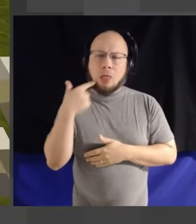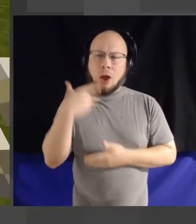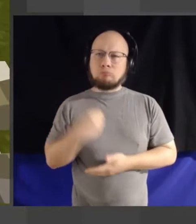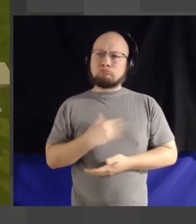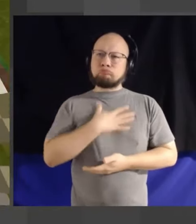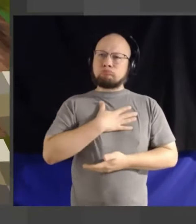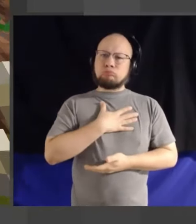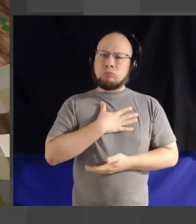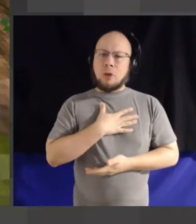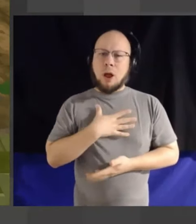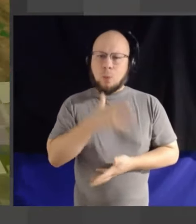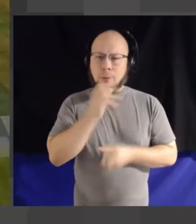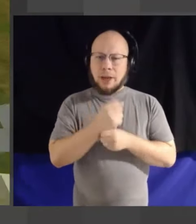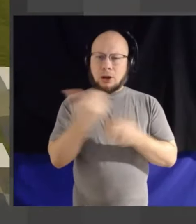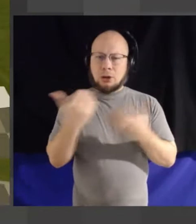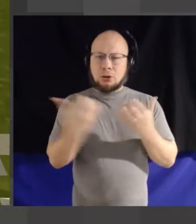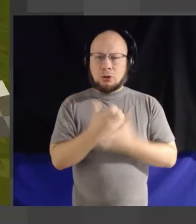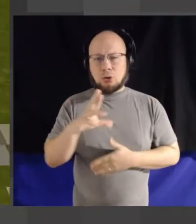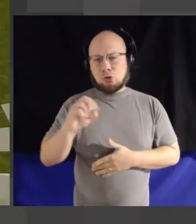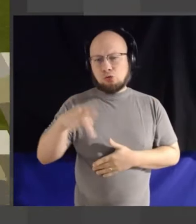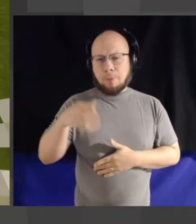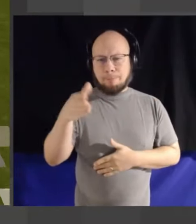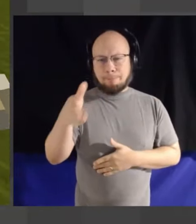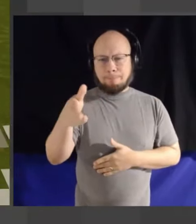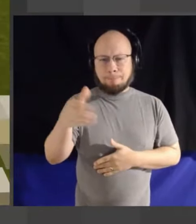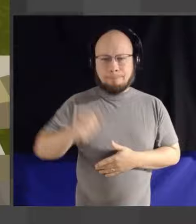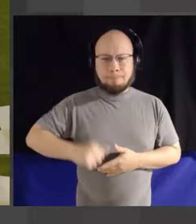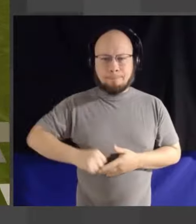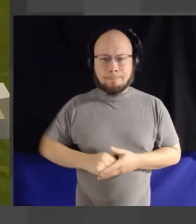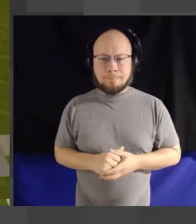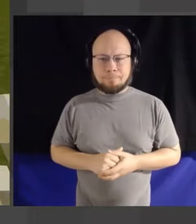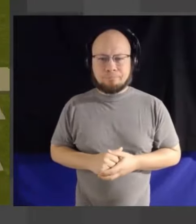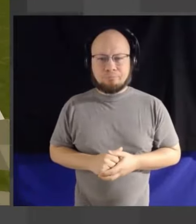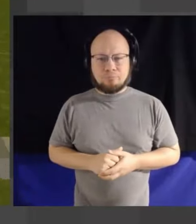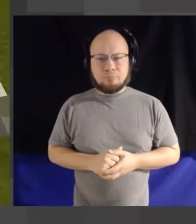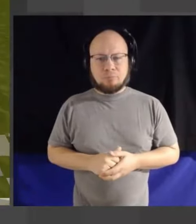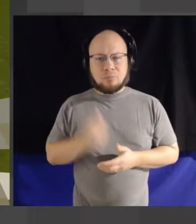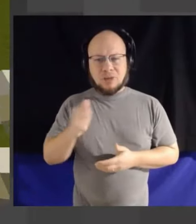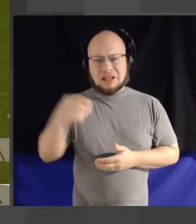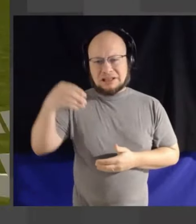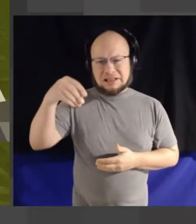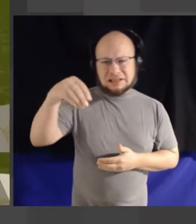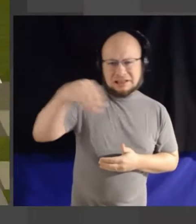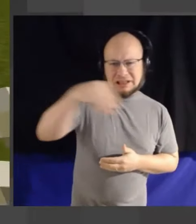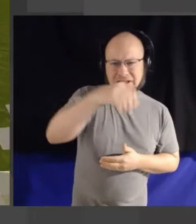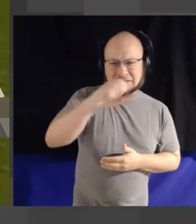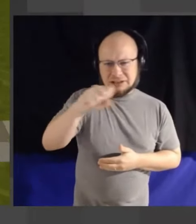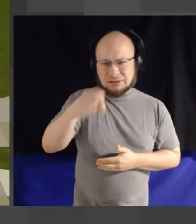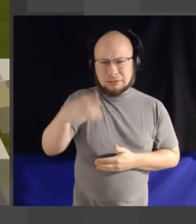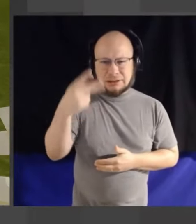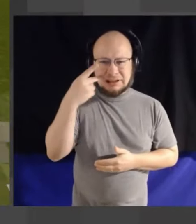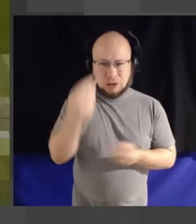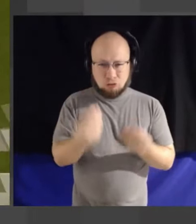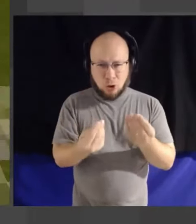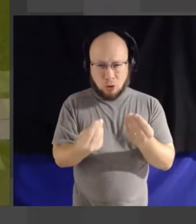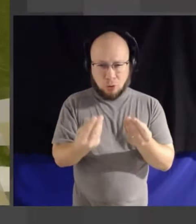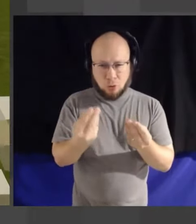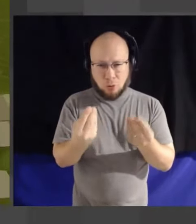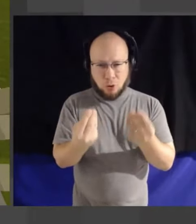SO I THOUGHT THAT WAS PERFECT INSPIRATION TO GO MAKE A CROP SO YOU CAN INTERACT AND PLACE THE